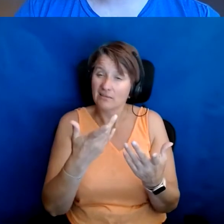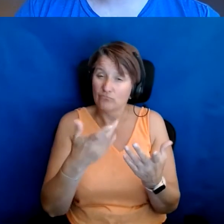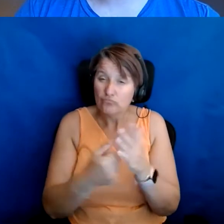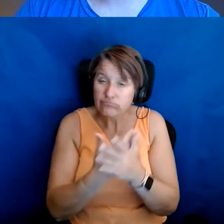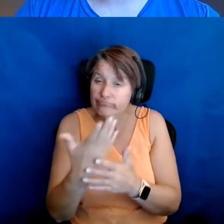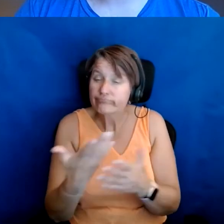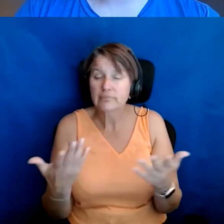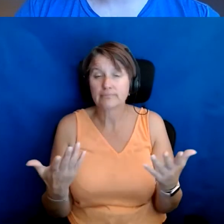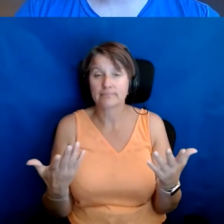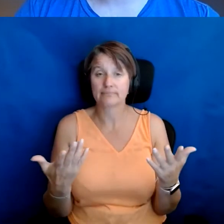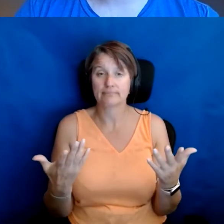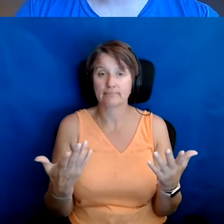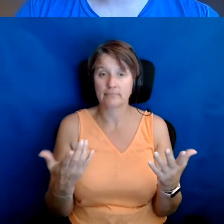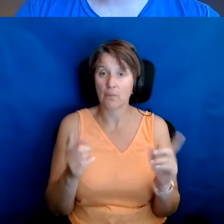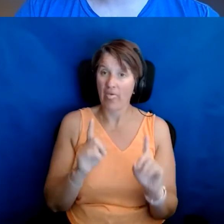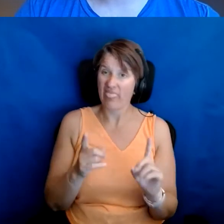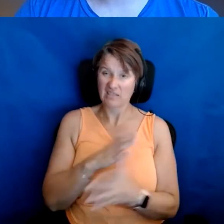But it's not that's not scary to me, I think.